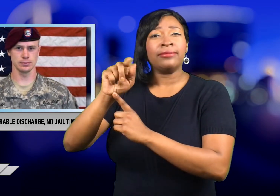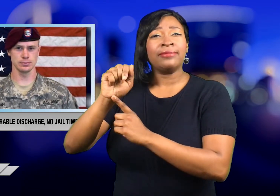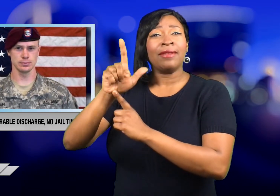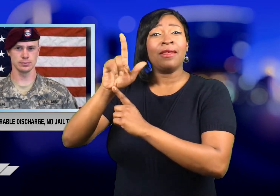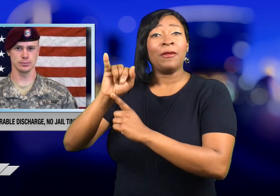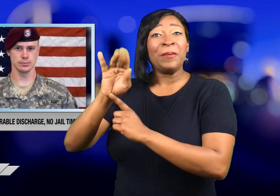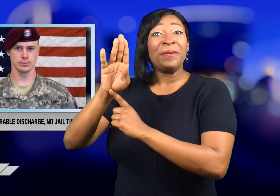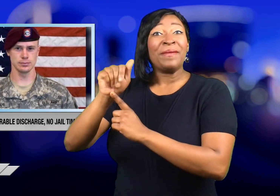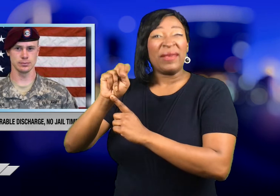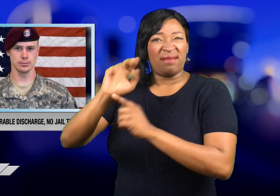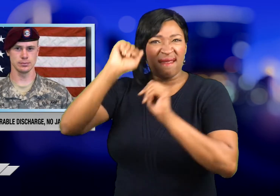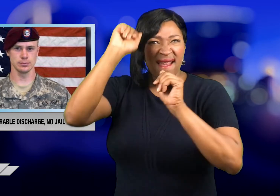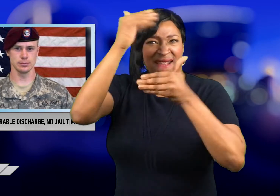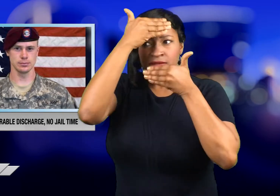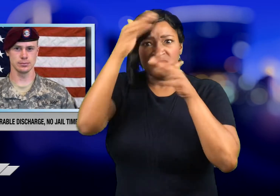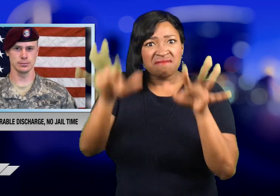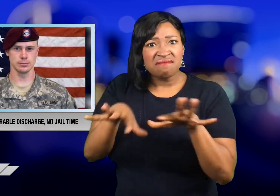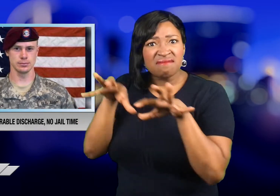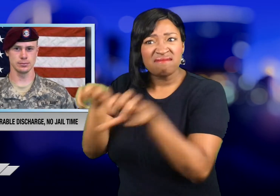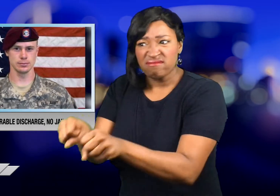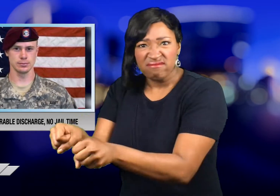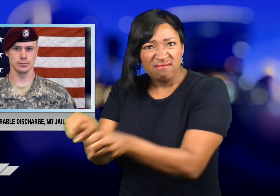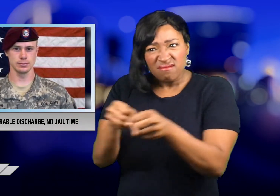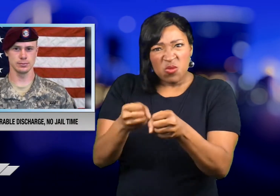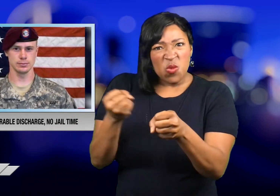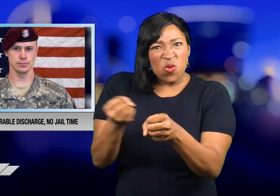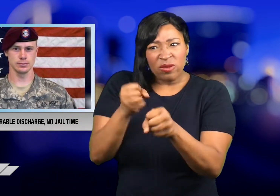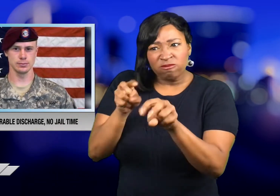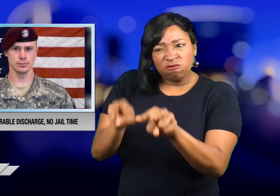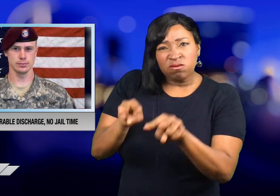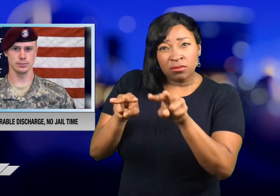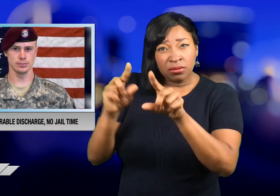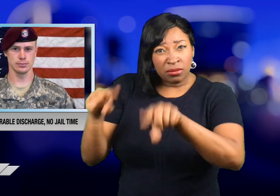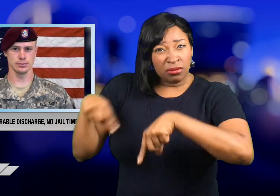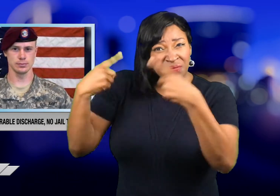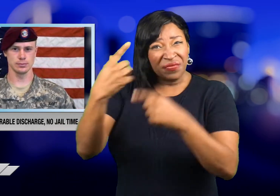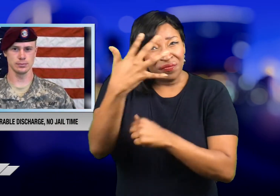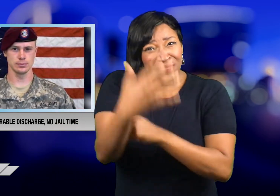five years after deserting his post.